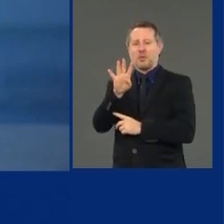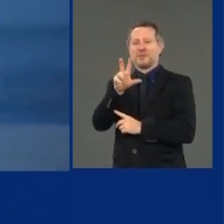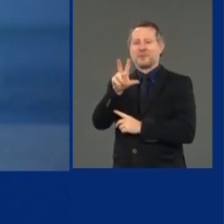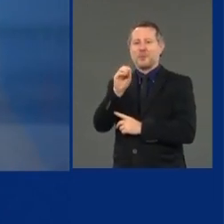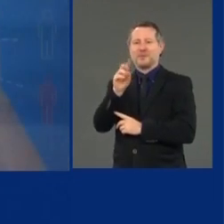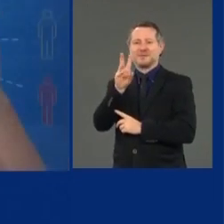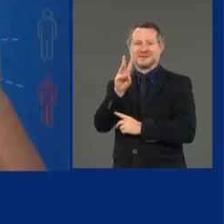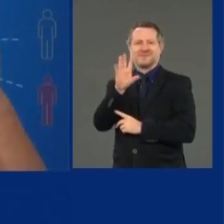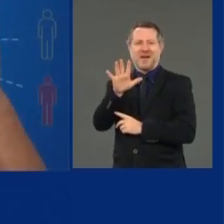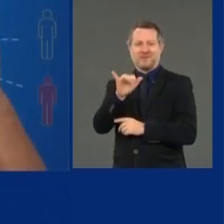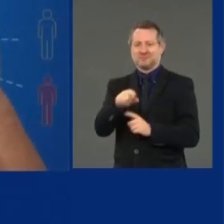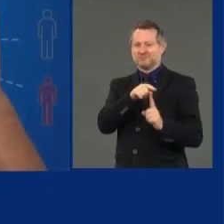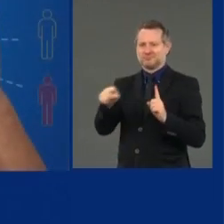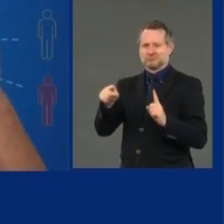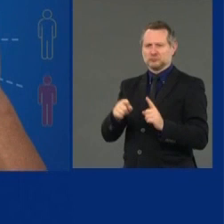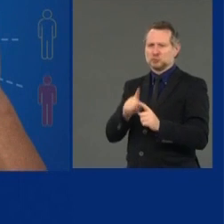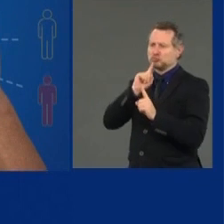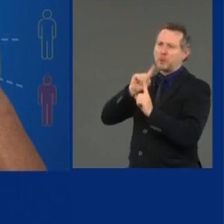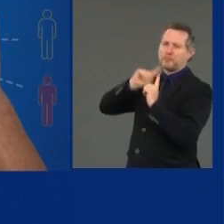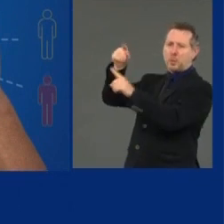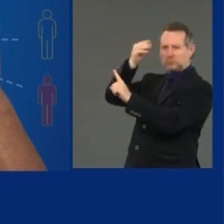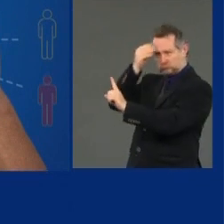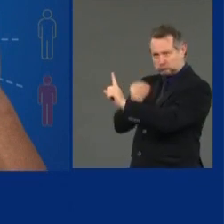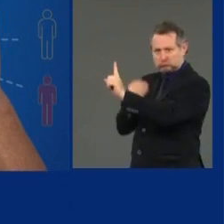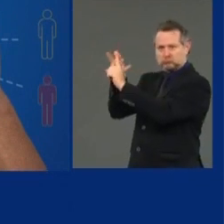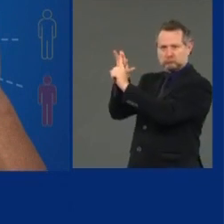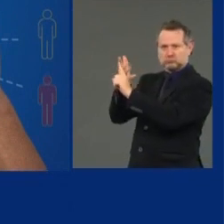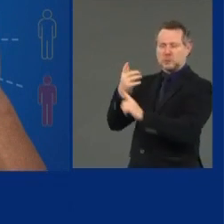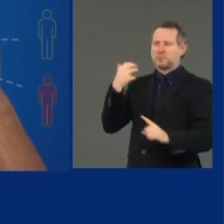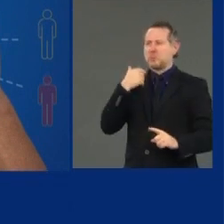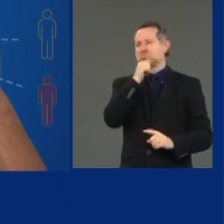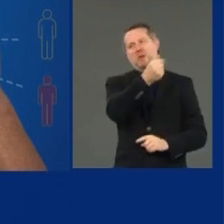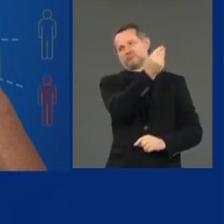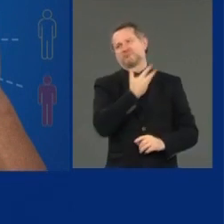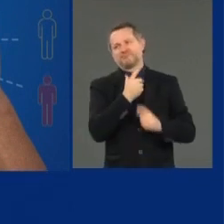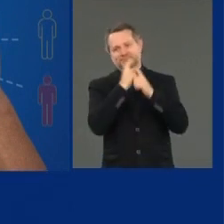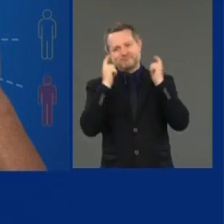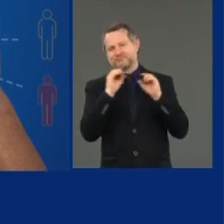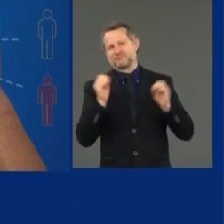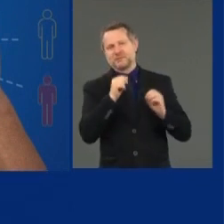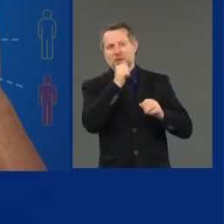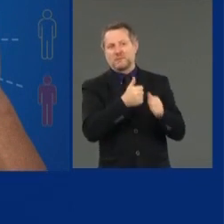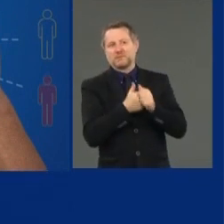SHOULD CALL THIS NUMBER AND